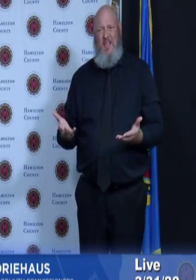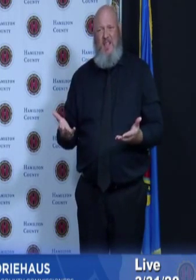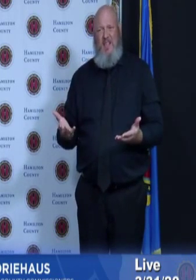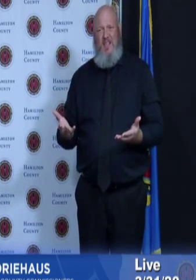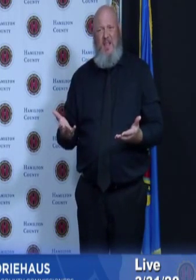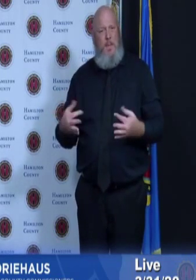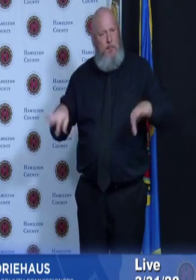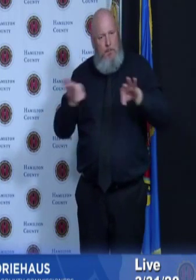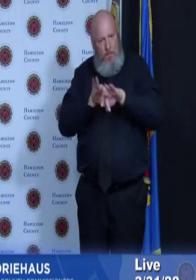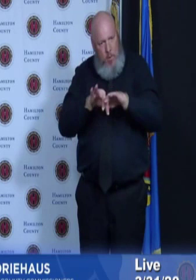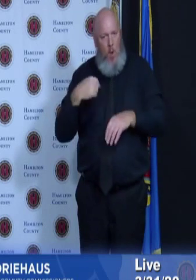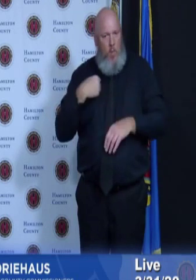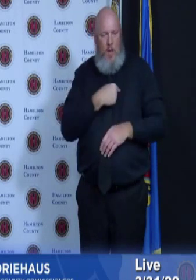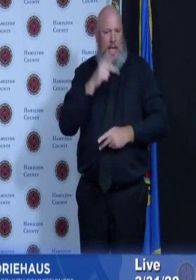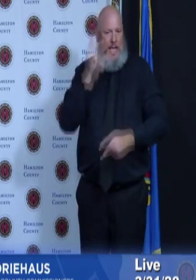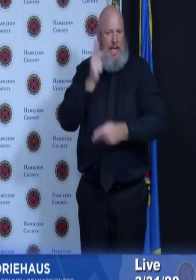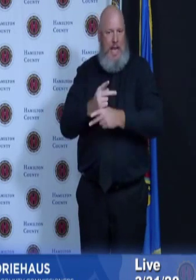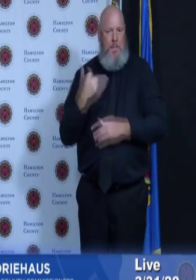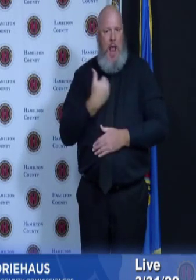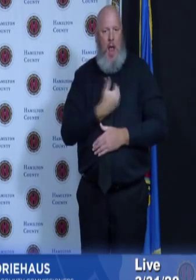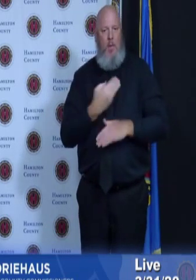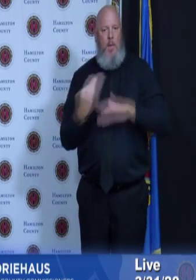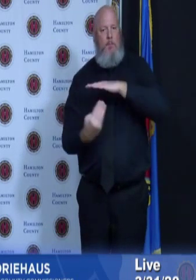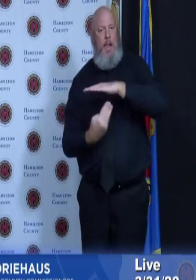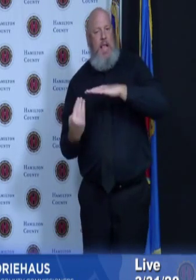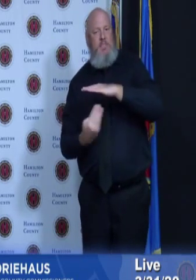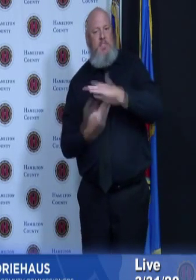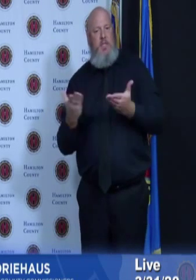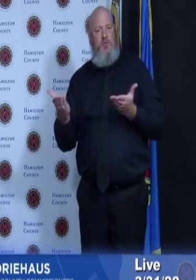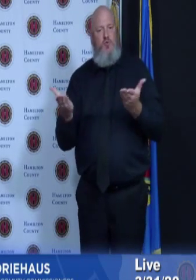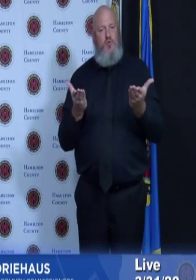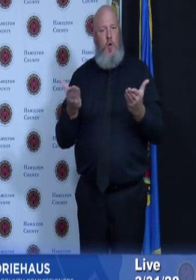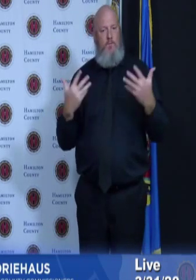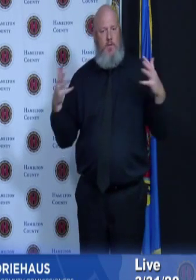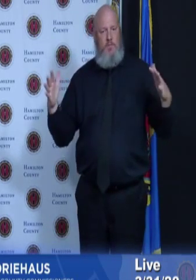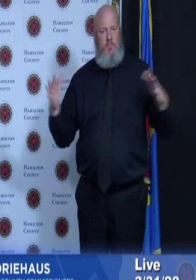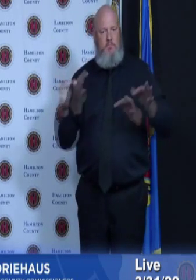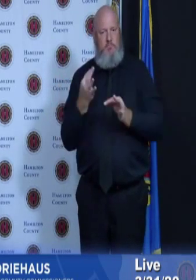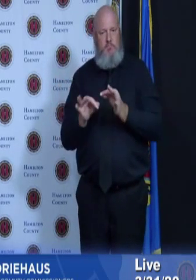can for our employees and so that's the question and so you know what we're